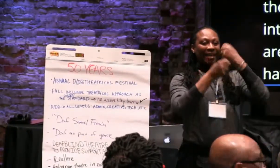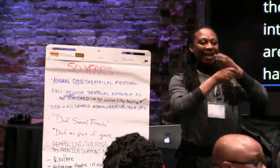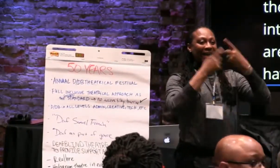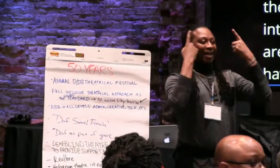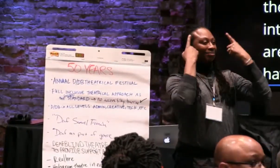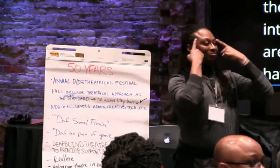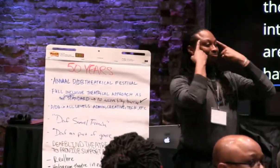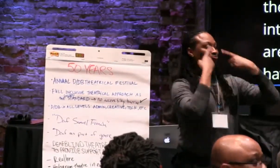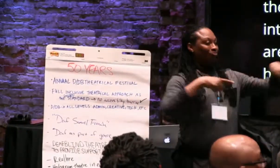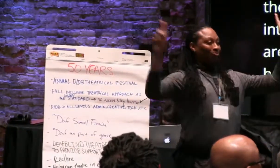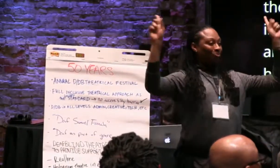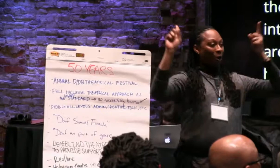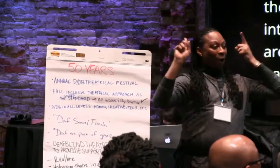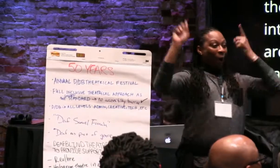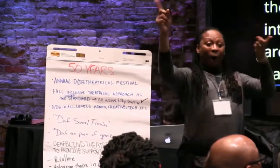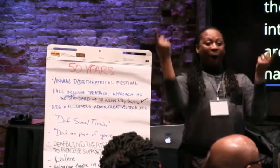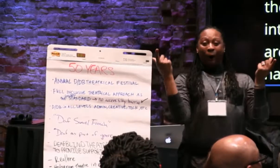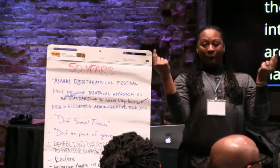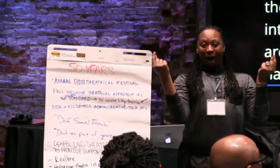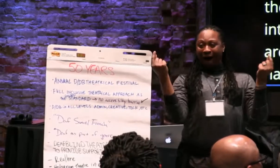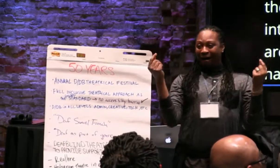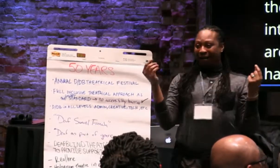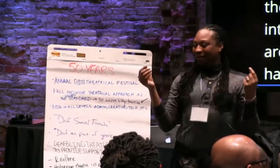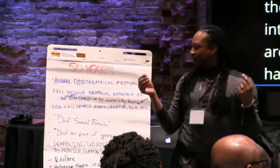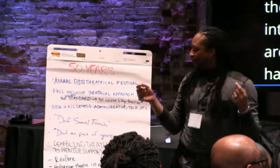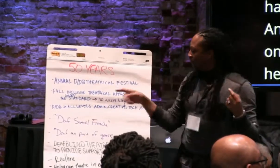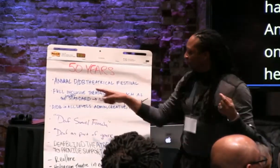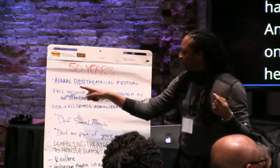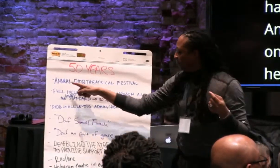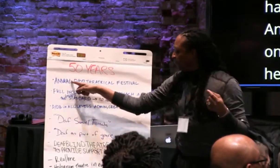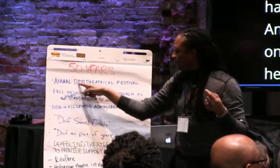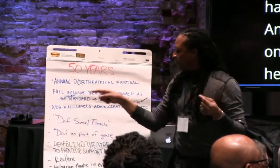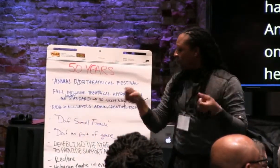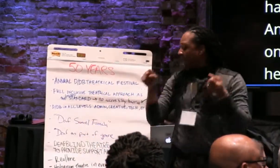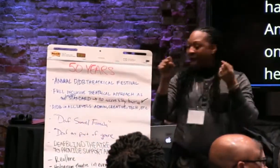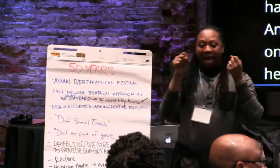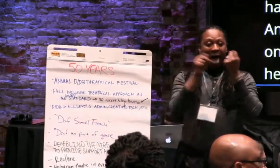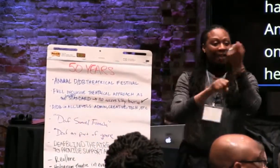In 50 years, we will have achieved a publication.